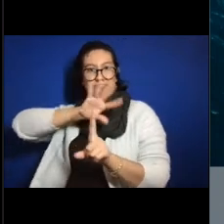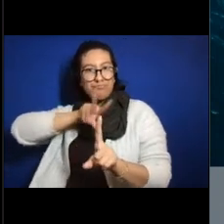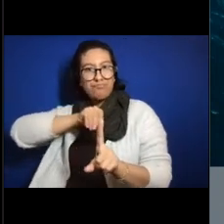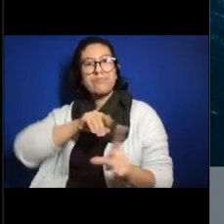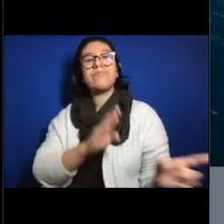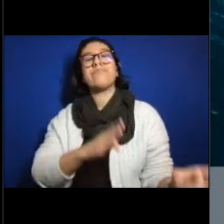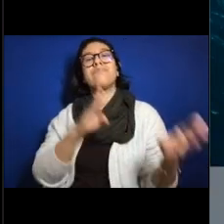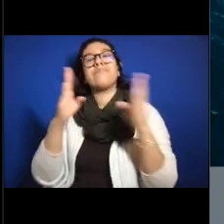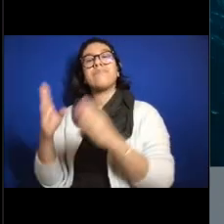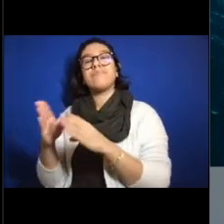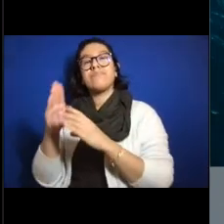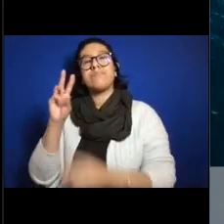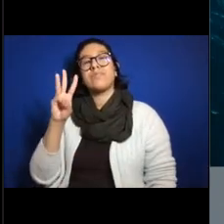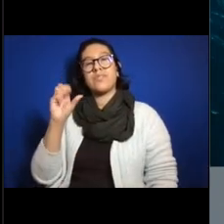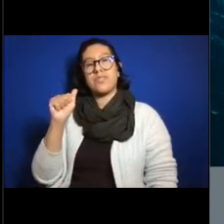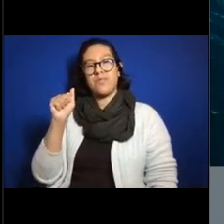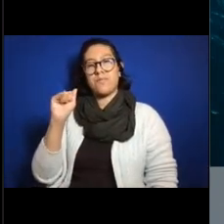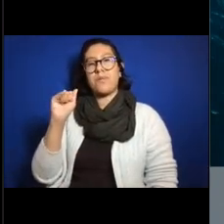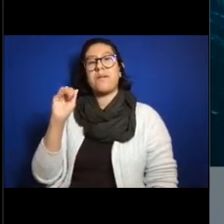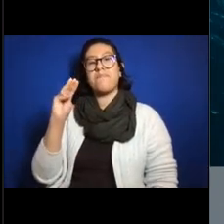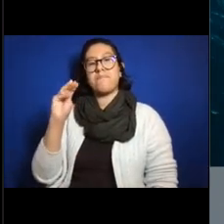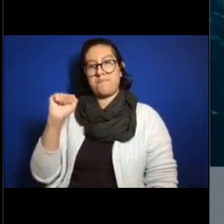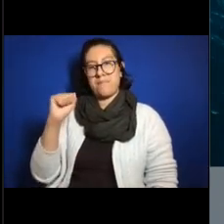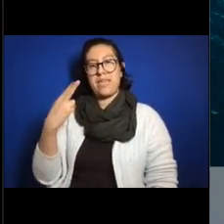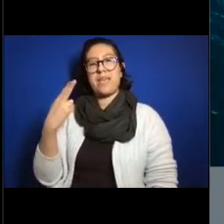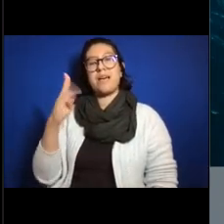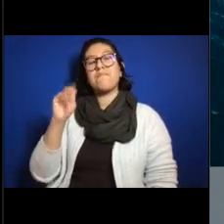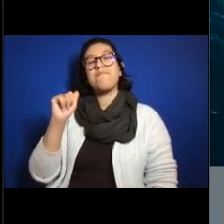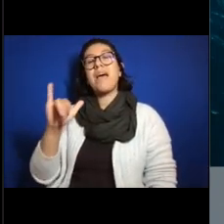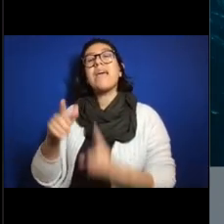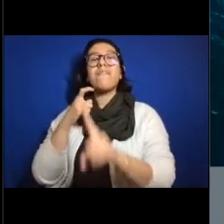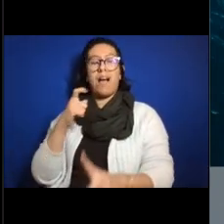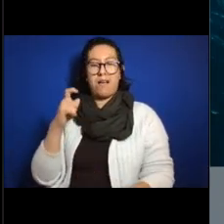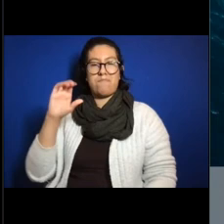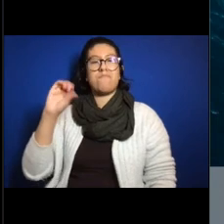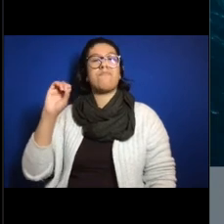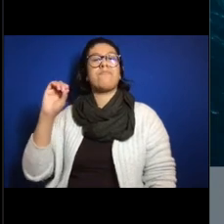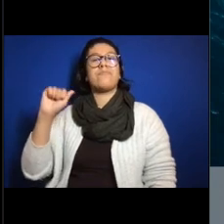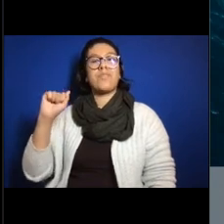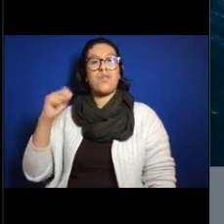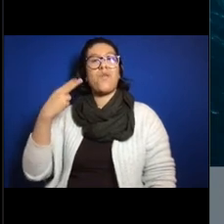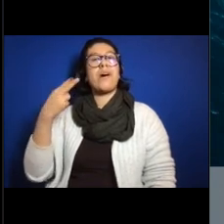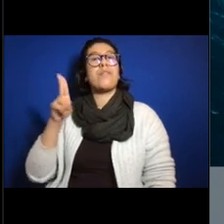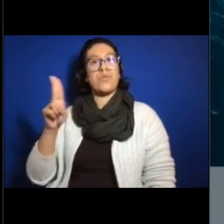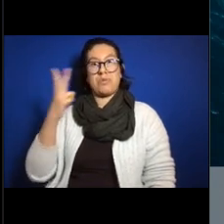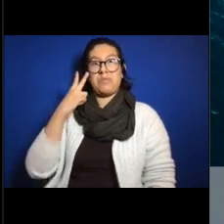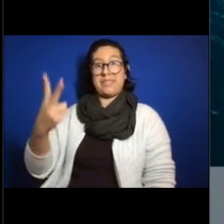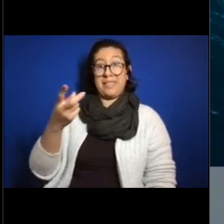which is on the North shore of O'ahu. And those you can see by the scale of those people walking